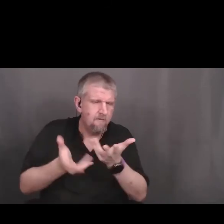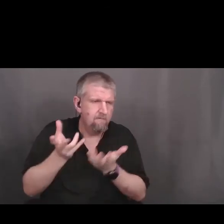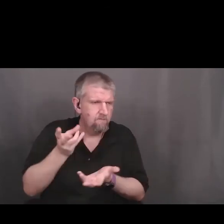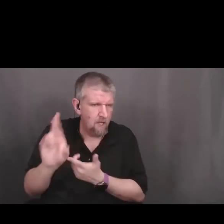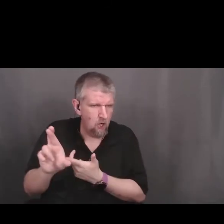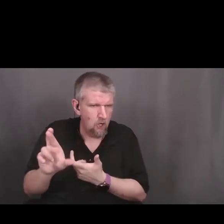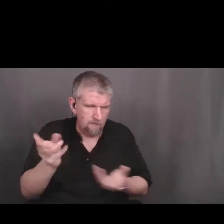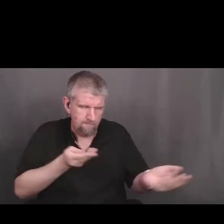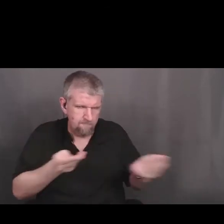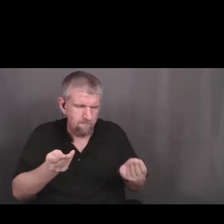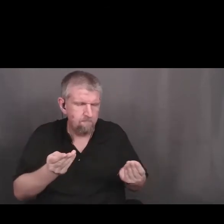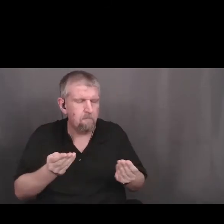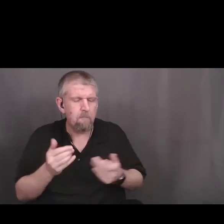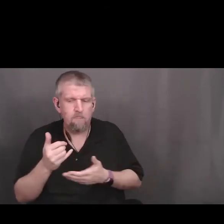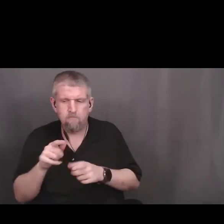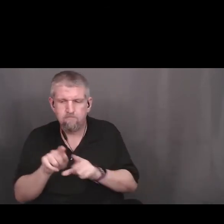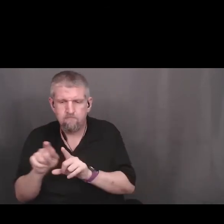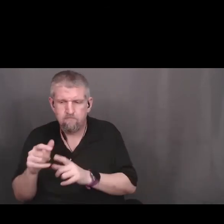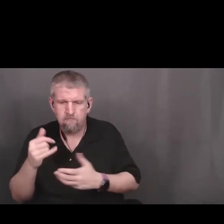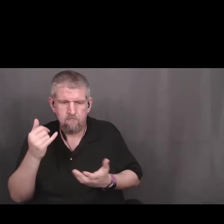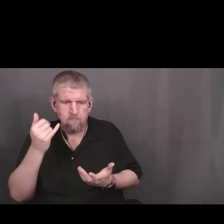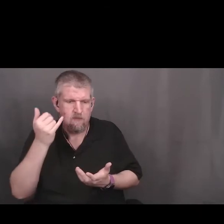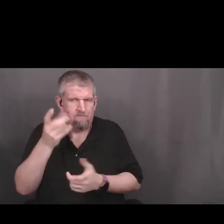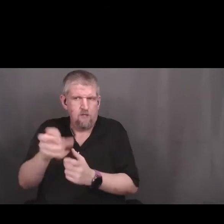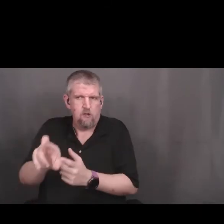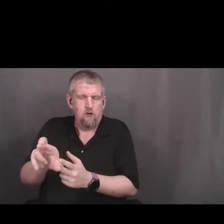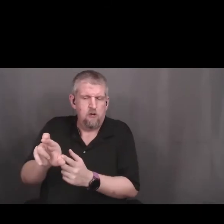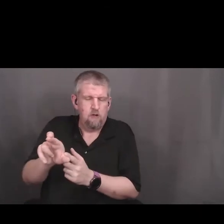and we can also explain some of the things with the vocational rehab and employment network,